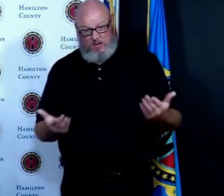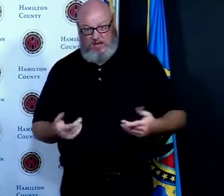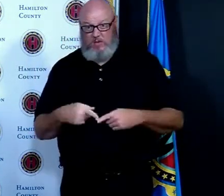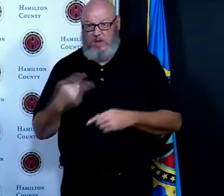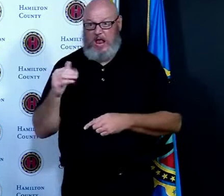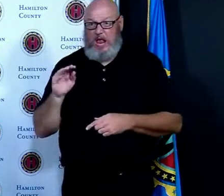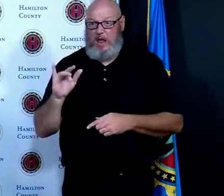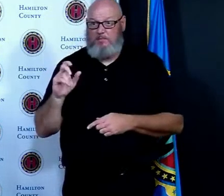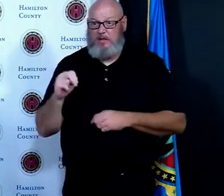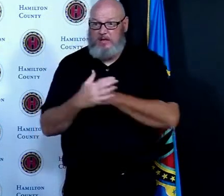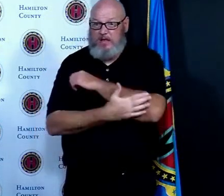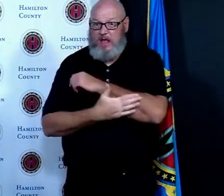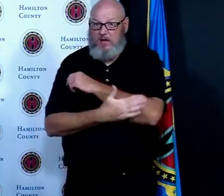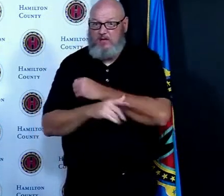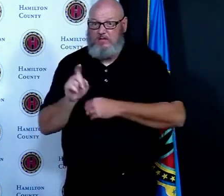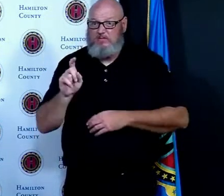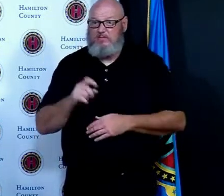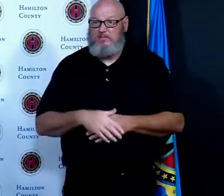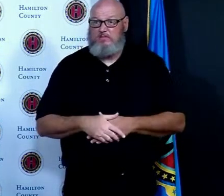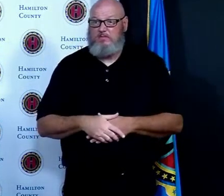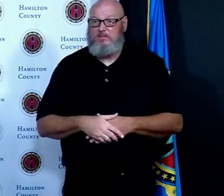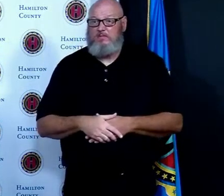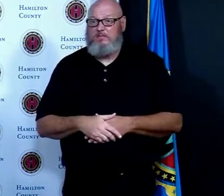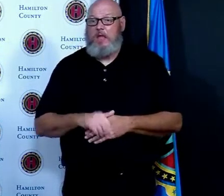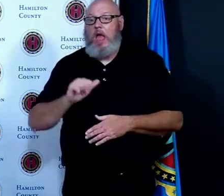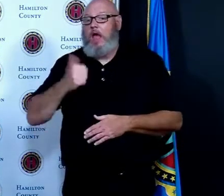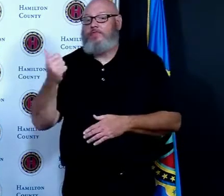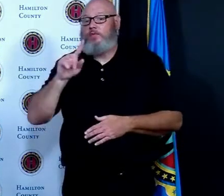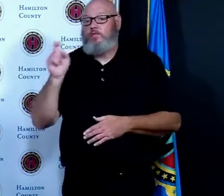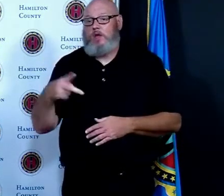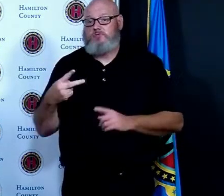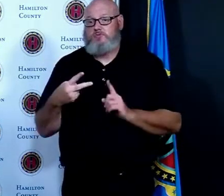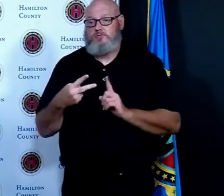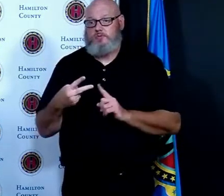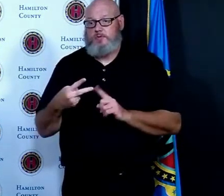base here and second question is so that's asking you to look backward next question is asking you